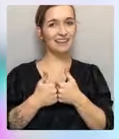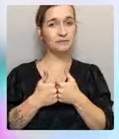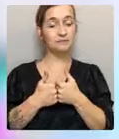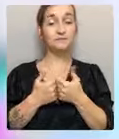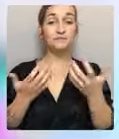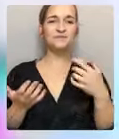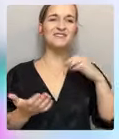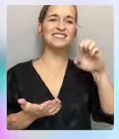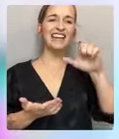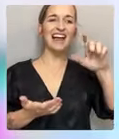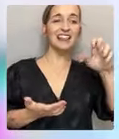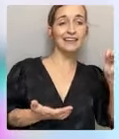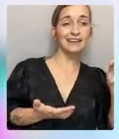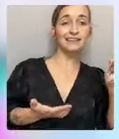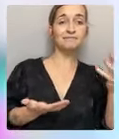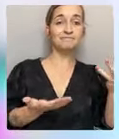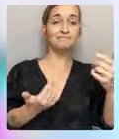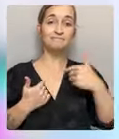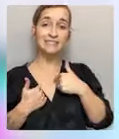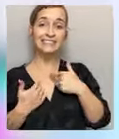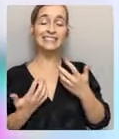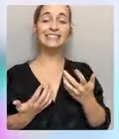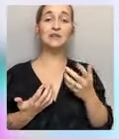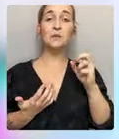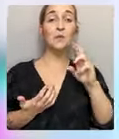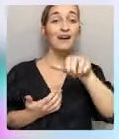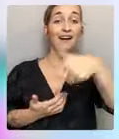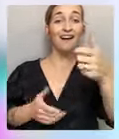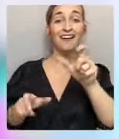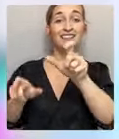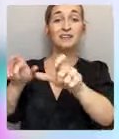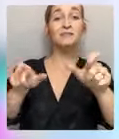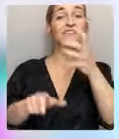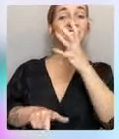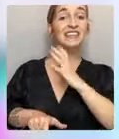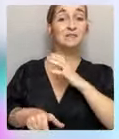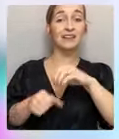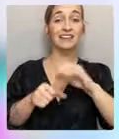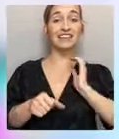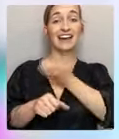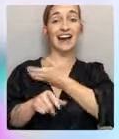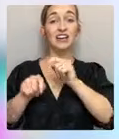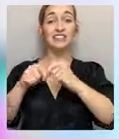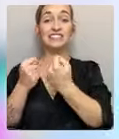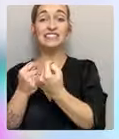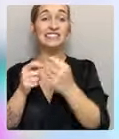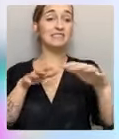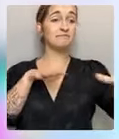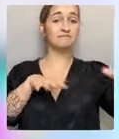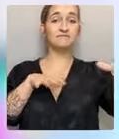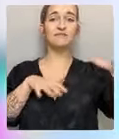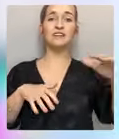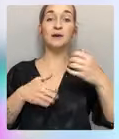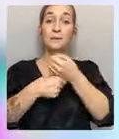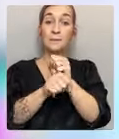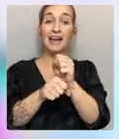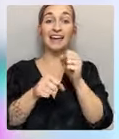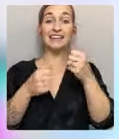And I would say when Ellen and me, or, like all other people are female in our team and Ellen's team, where we make games,